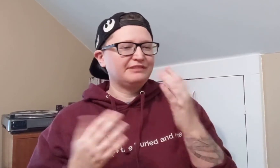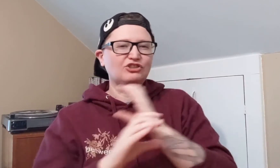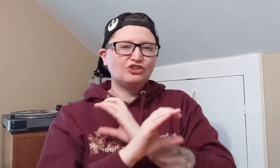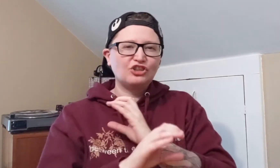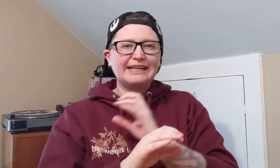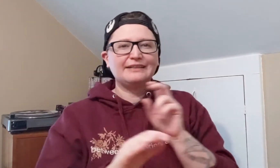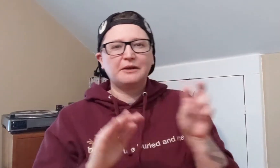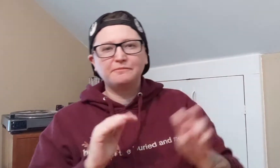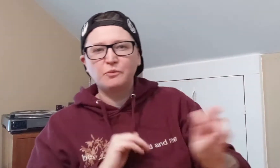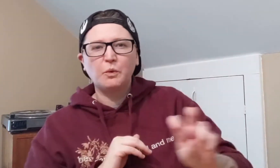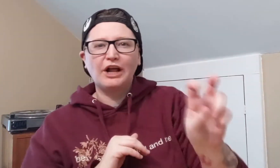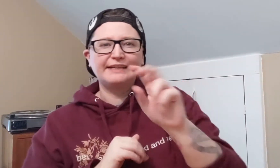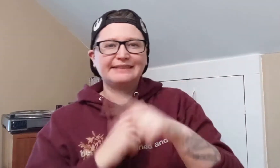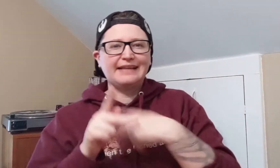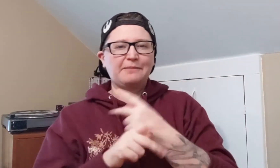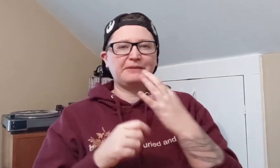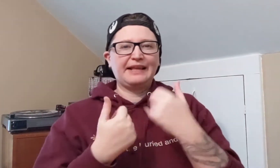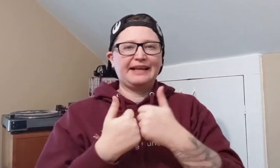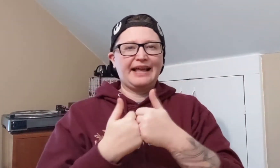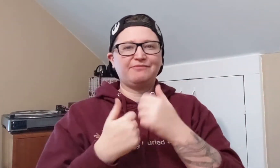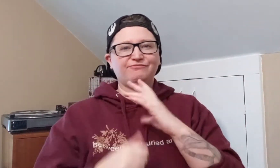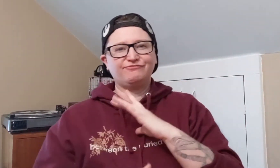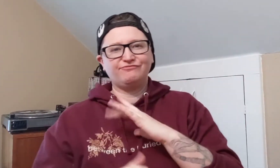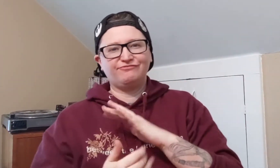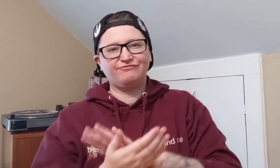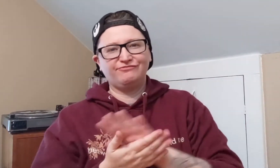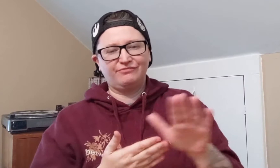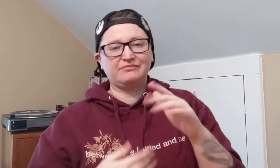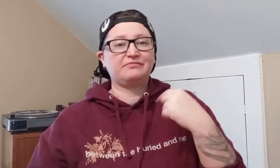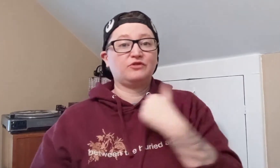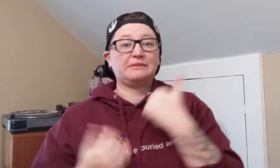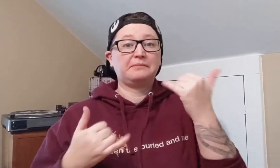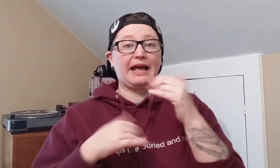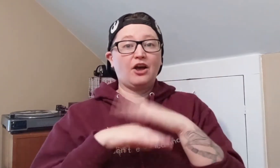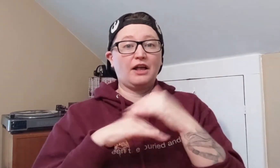so it's very it's a very just chill exploration sort of game which I thought was really cool